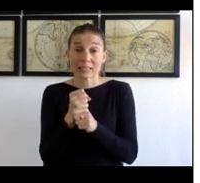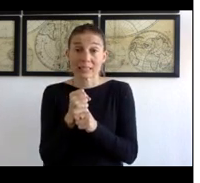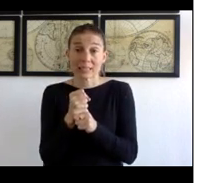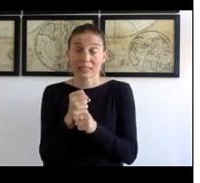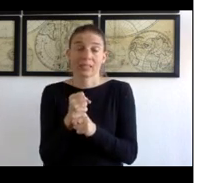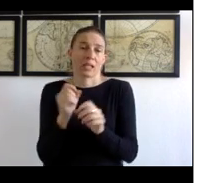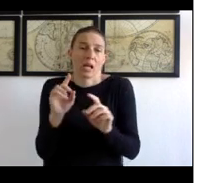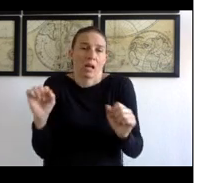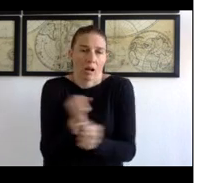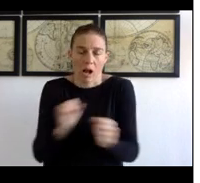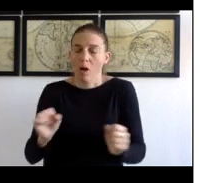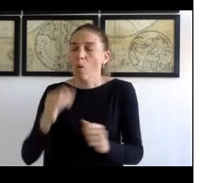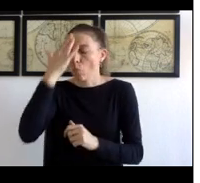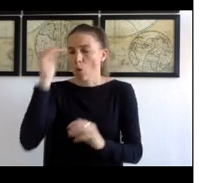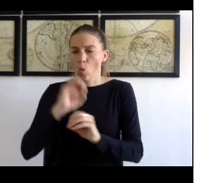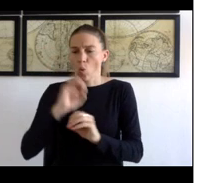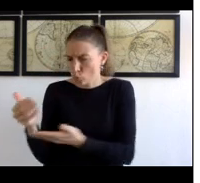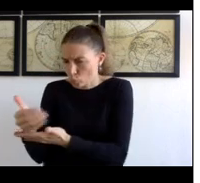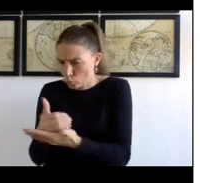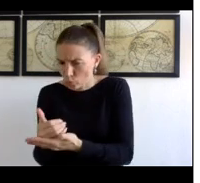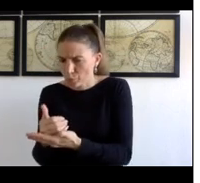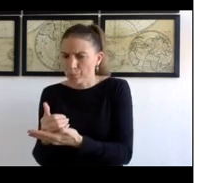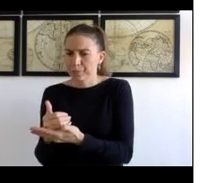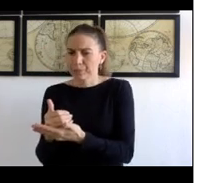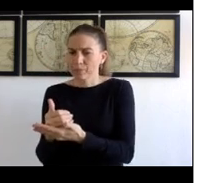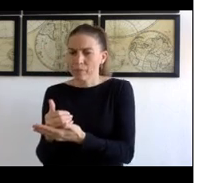In countries where there are no social protection floors